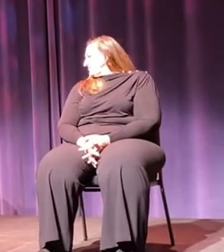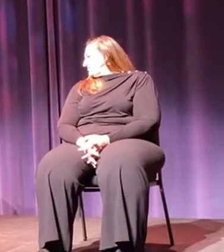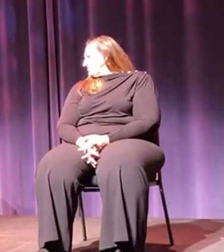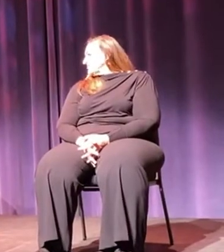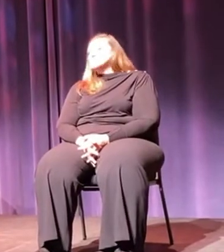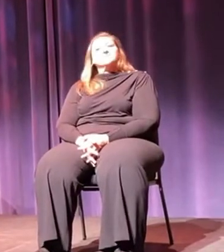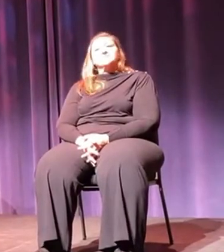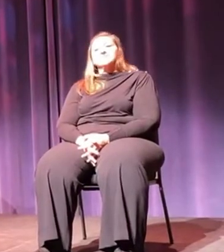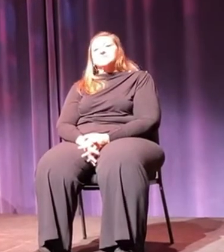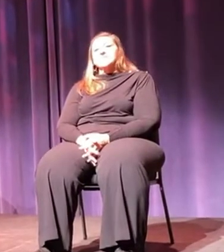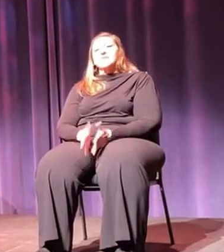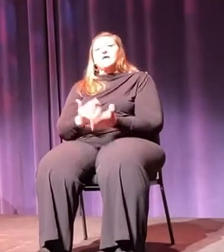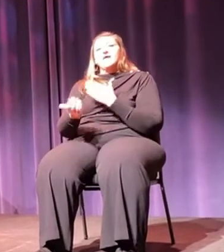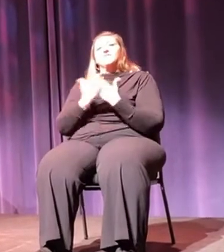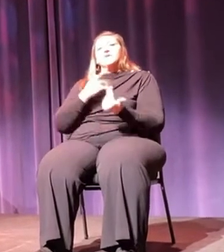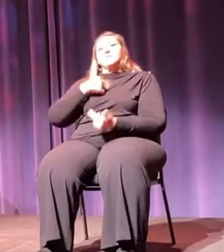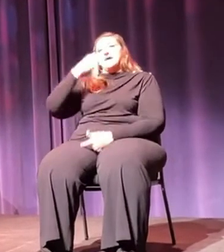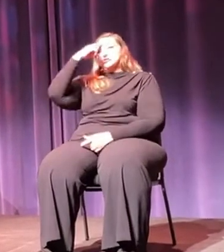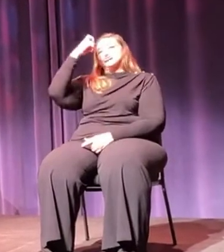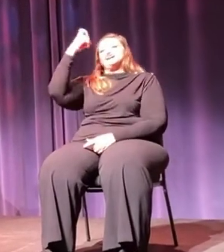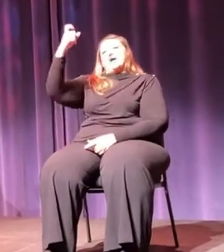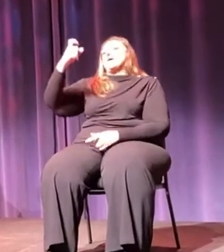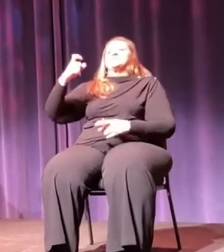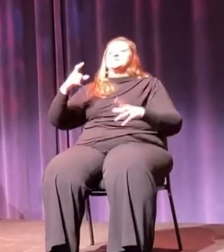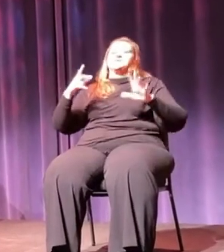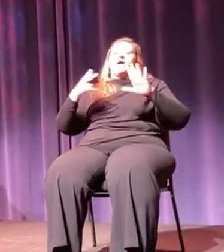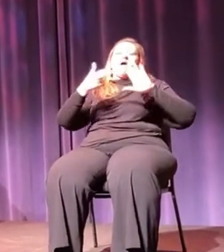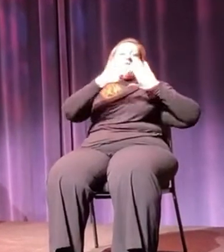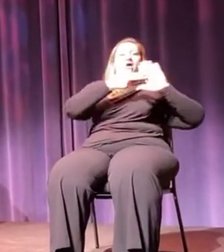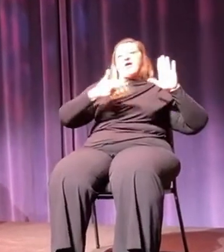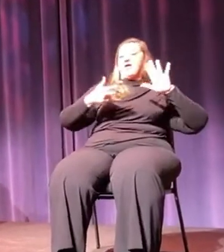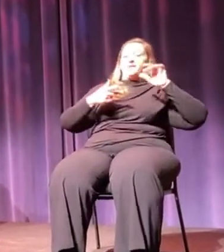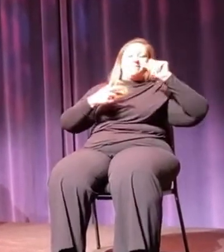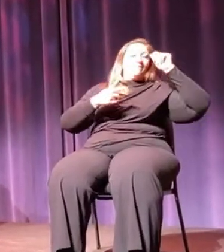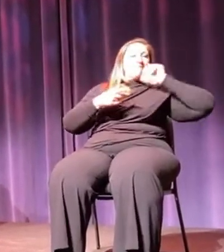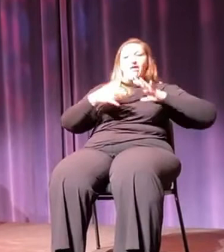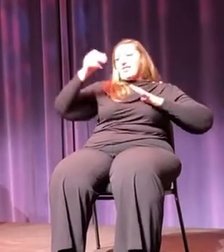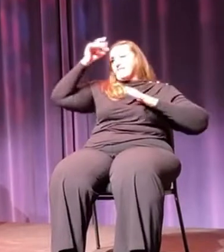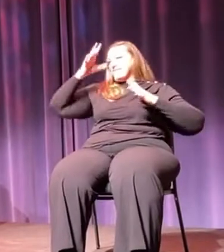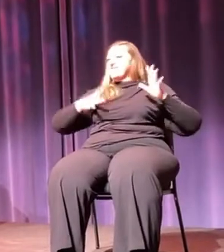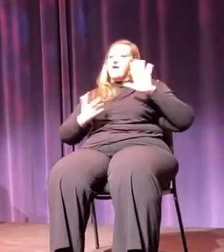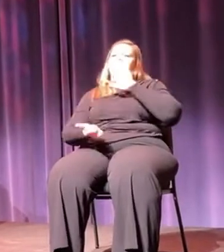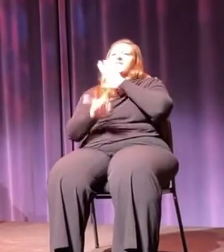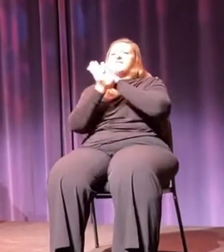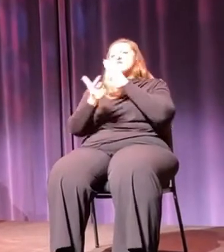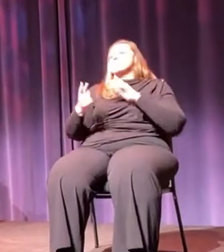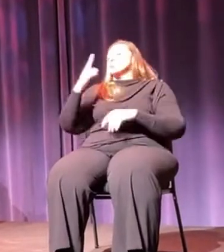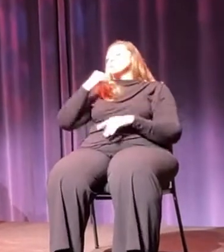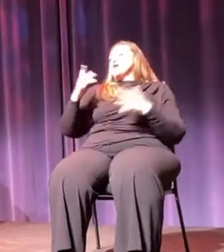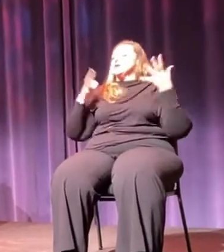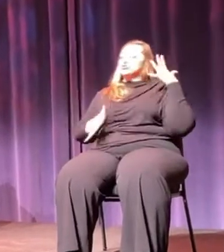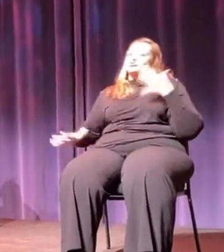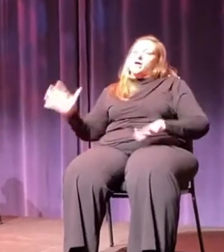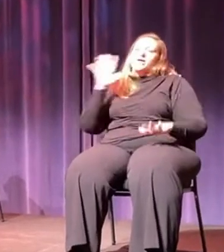Even in my dreams, I am gendered, misgendered. Forbidden red dress, violet kisses, risen chest.